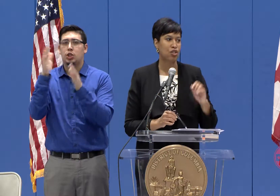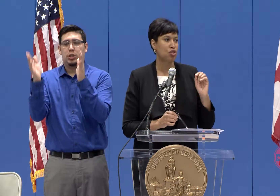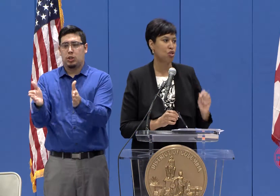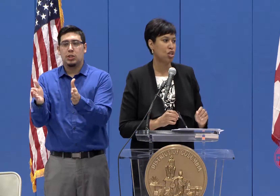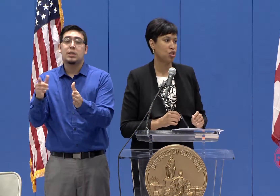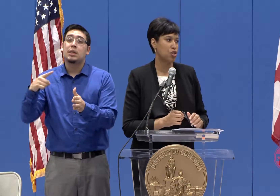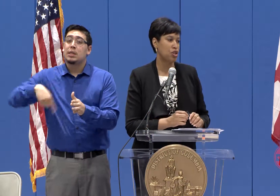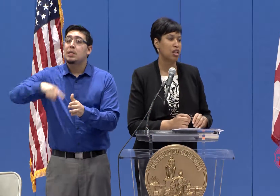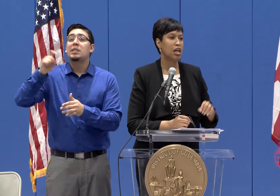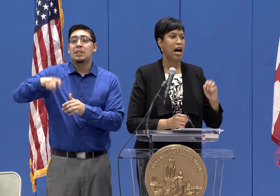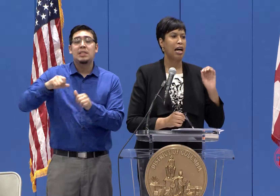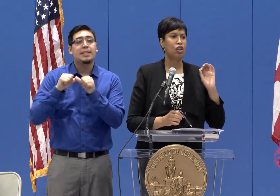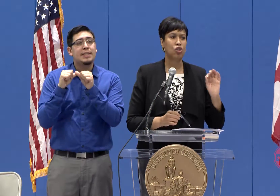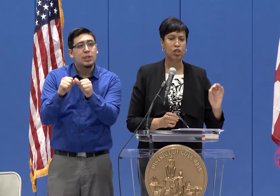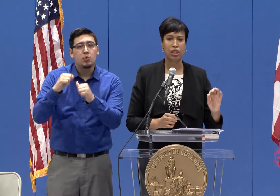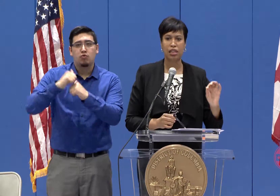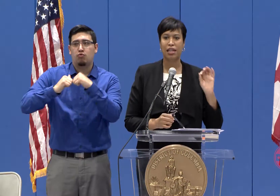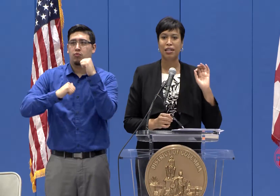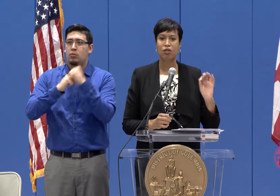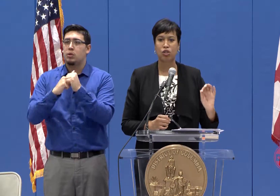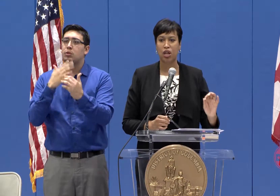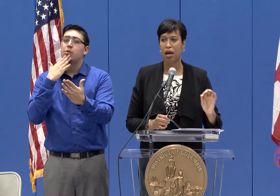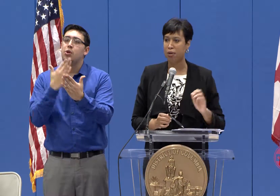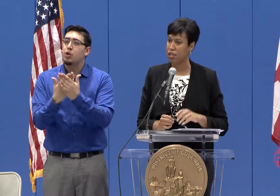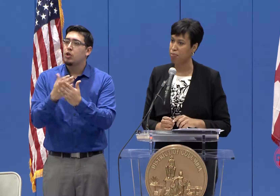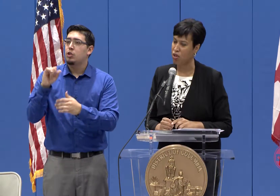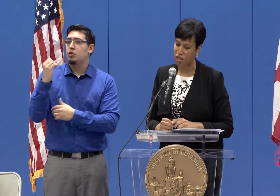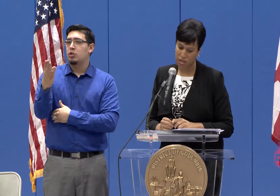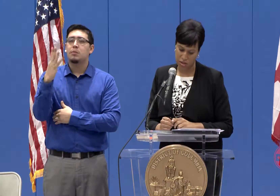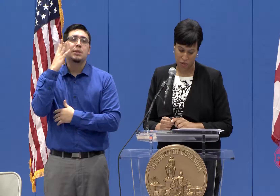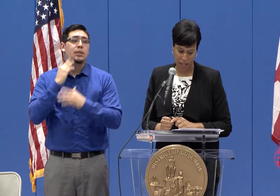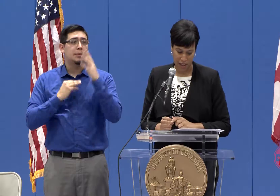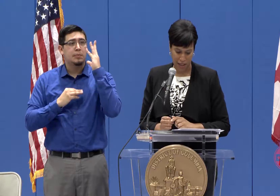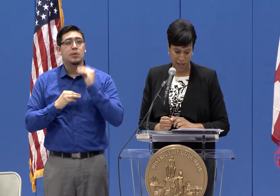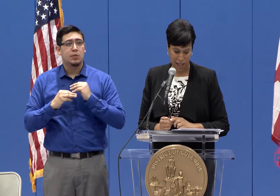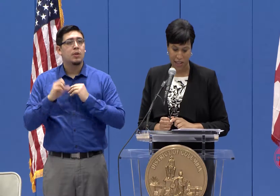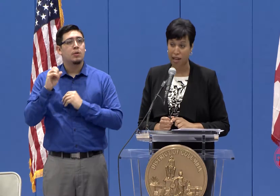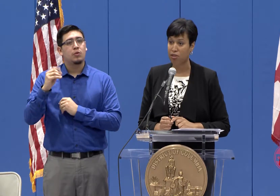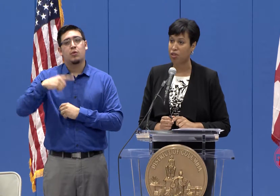STRUCTURED, GOOD JOB EXPERIENCE SO THAT THEY CAN GET OUT THERE